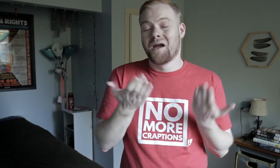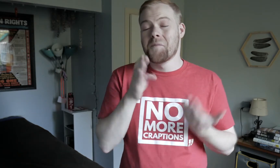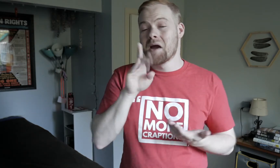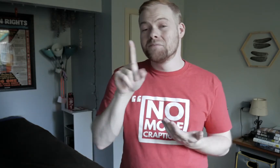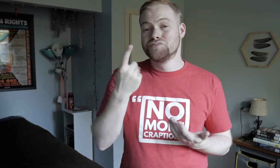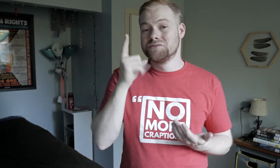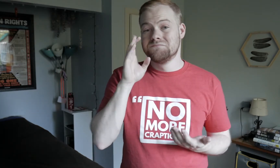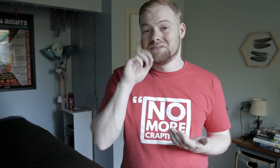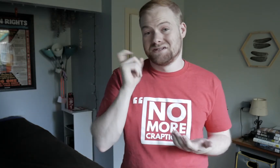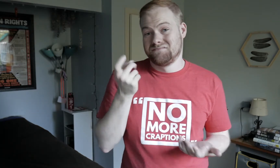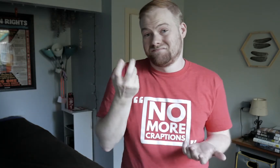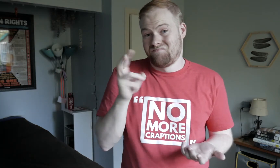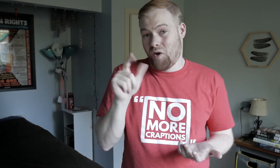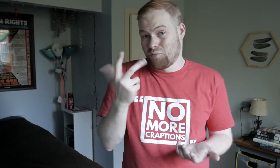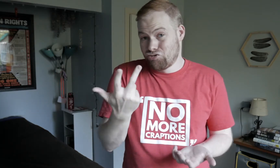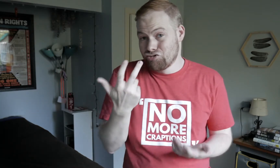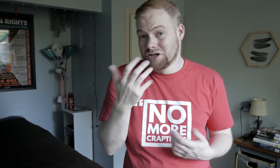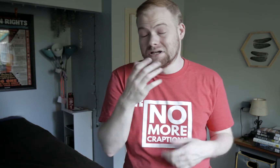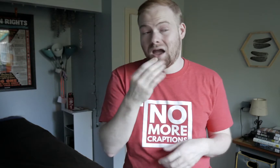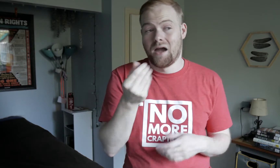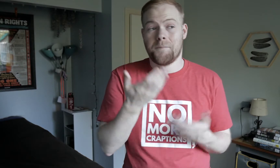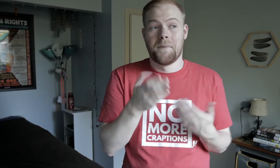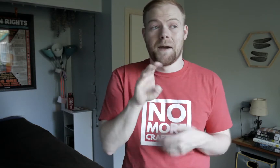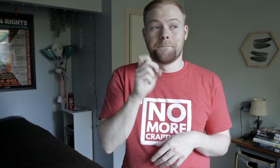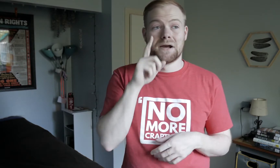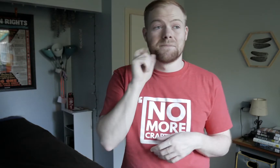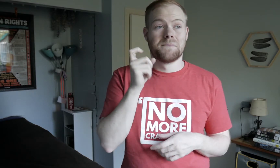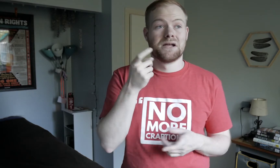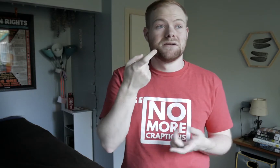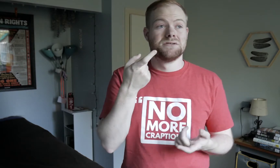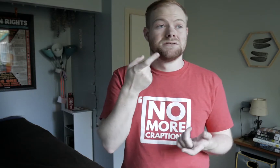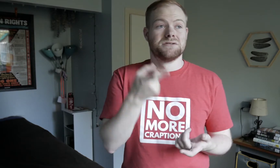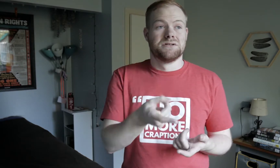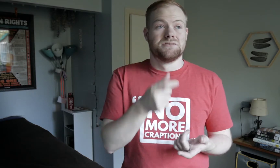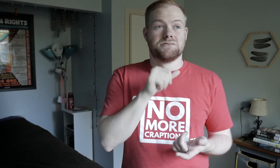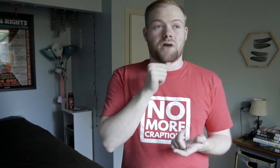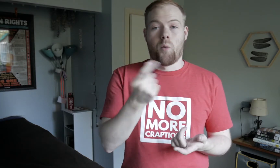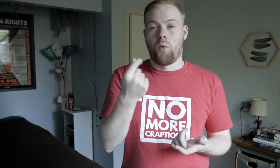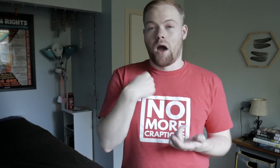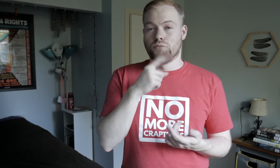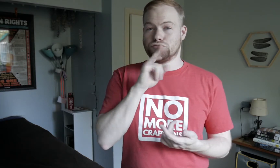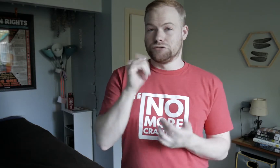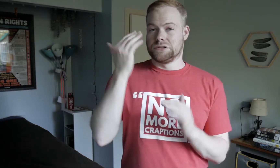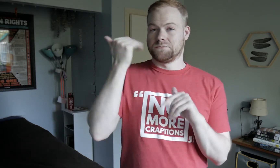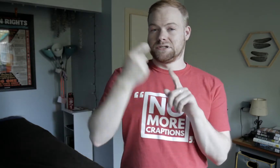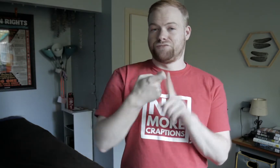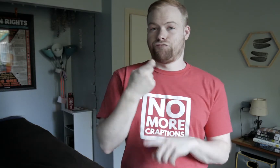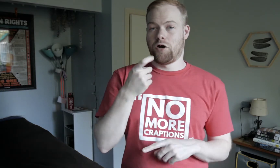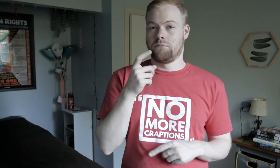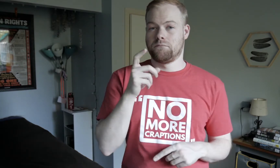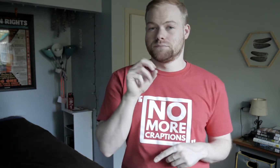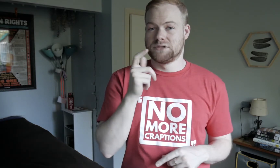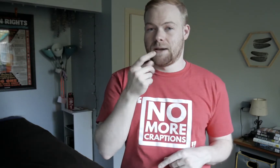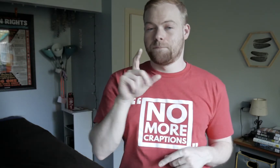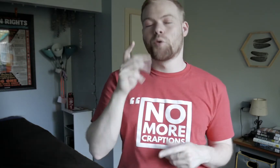It may just be because it’s Vol. 3, and it may be because it’s not what I was really expecting from Deadpool.